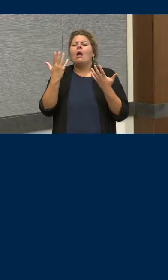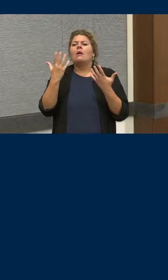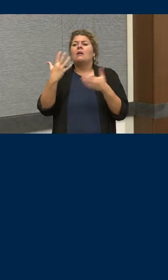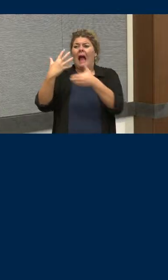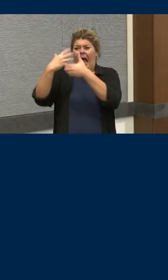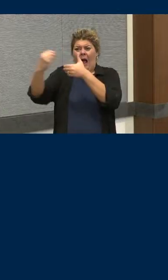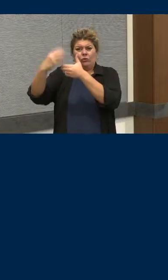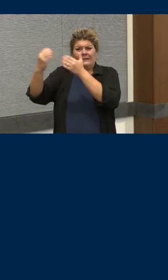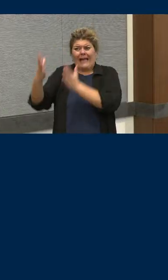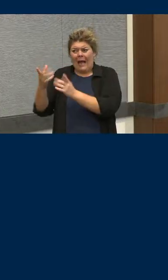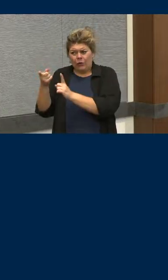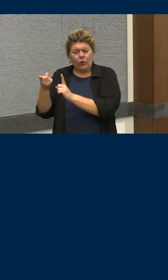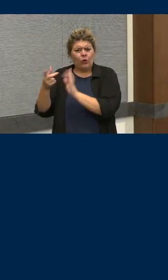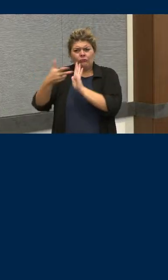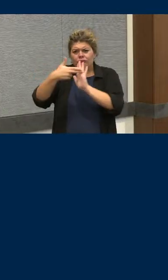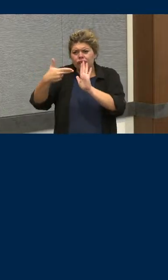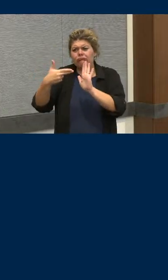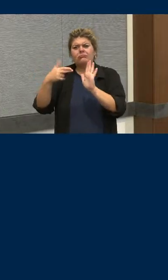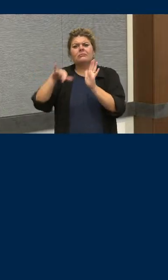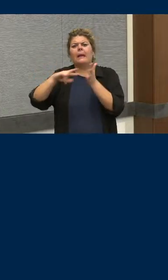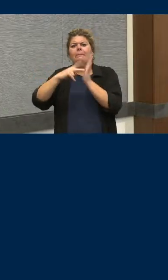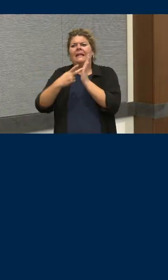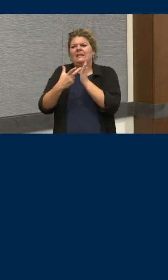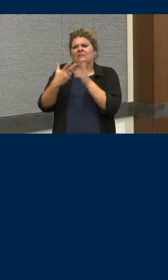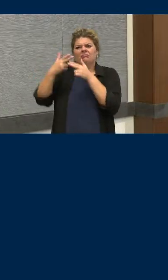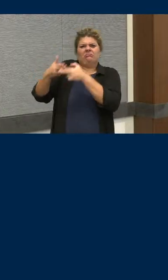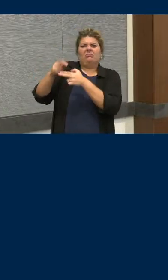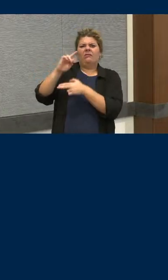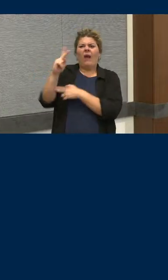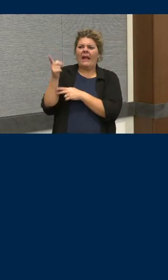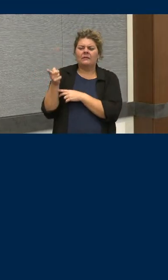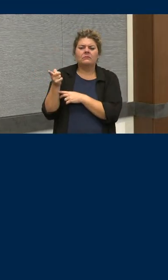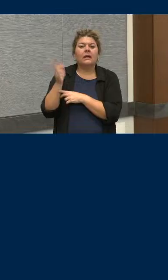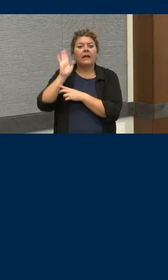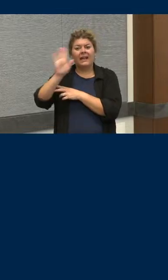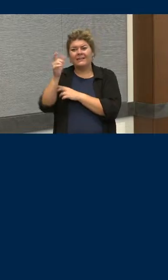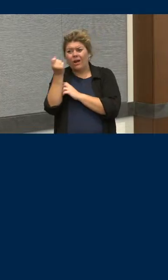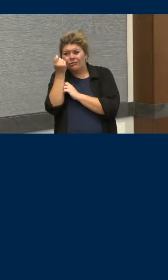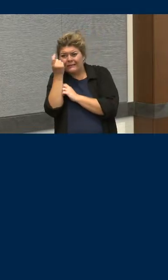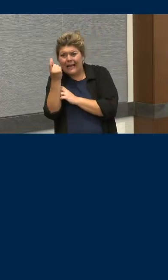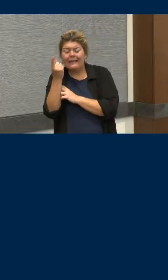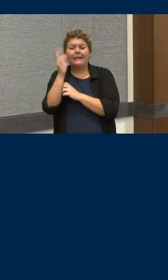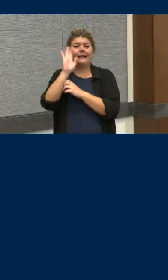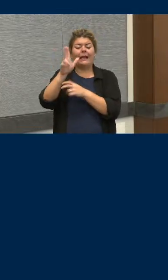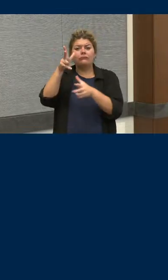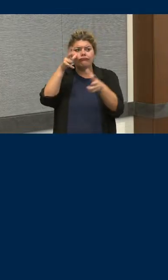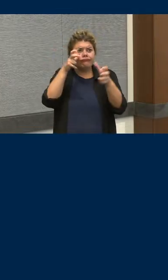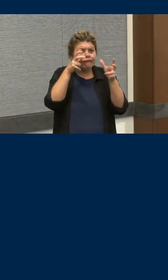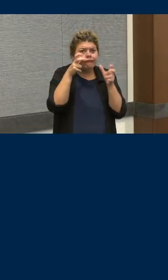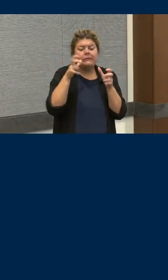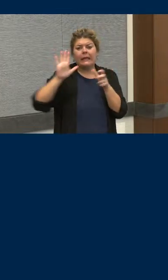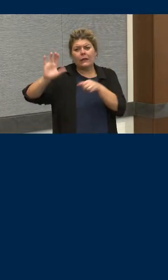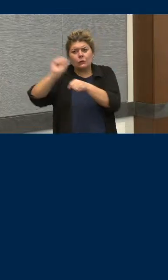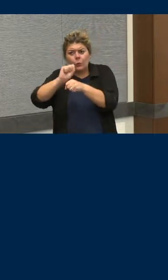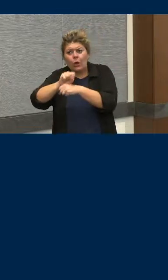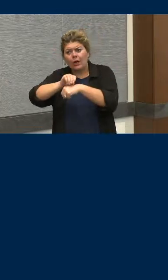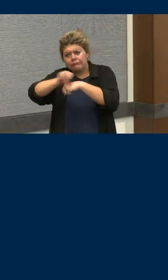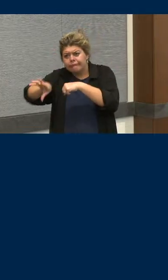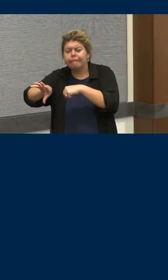status characterize Frank: His understandings and sentiments, his work, his reception and